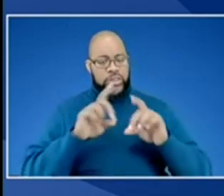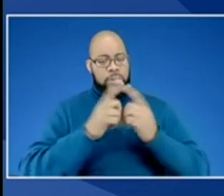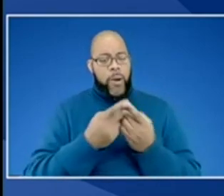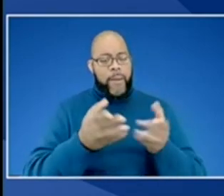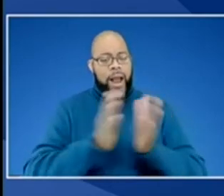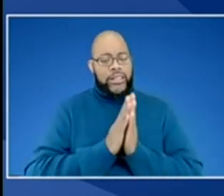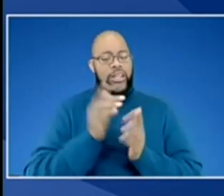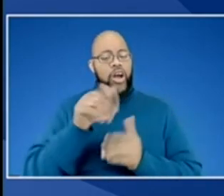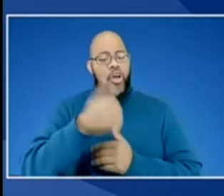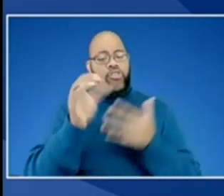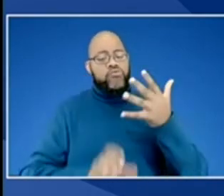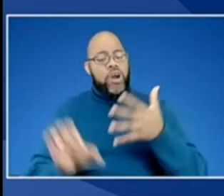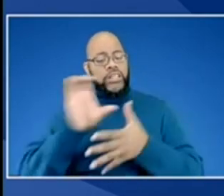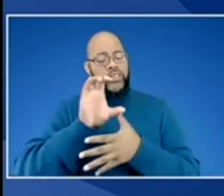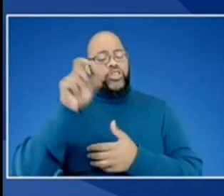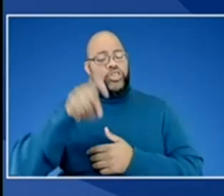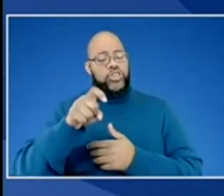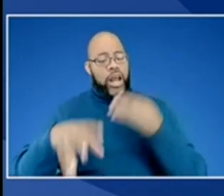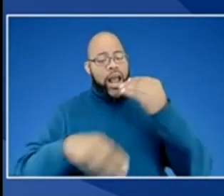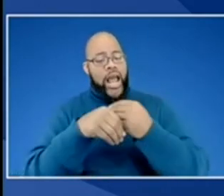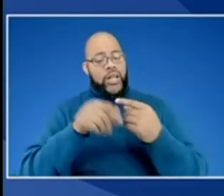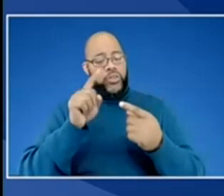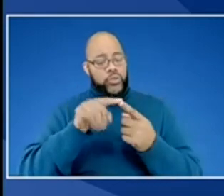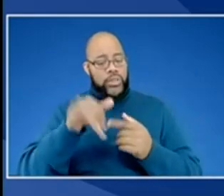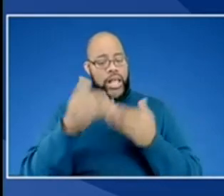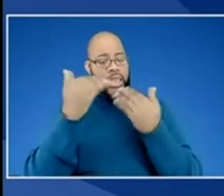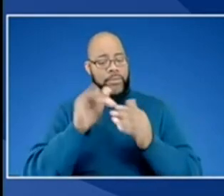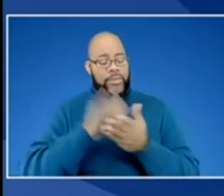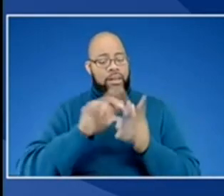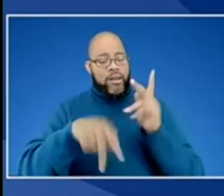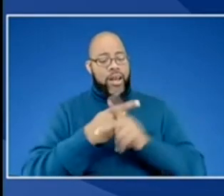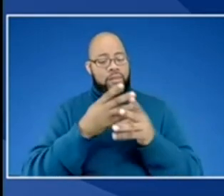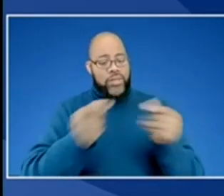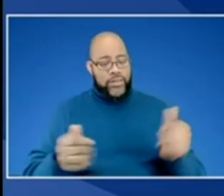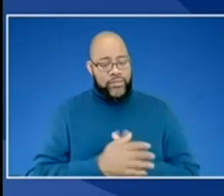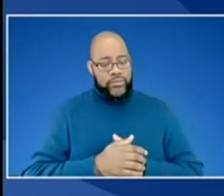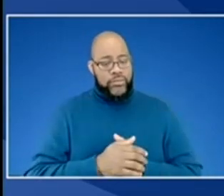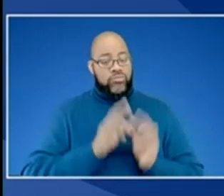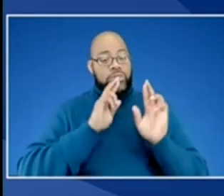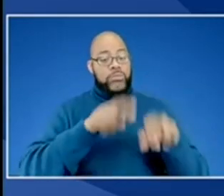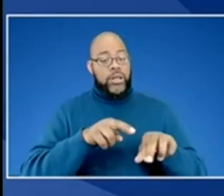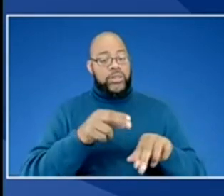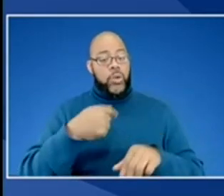criteria should be added to the- to limit this type of relief. In response, we echo the sentiments of